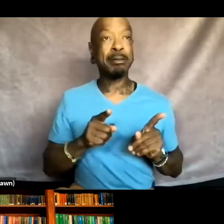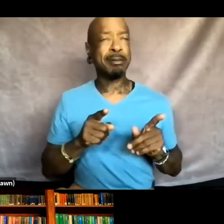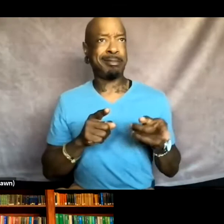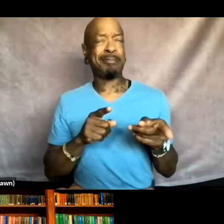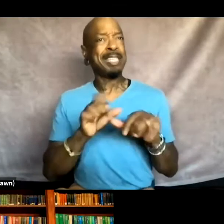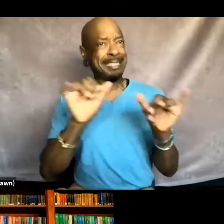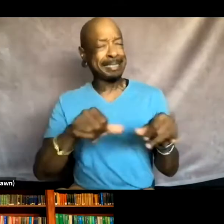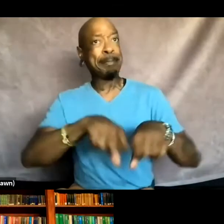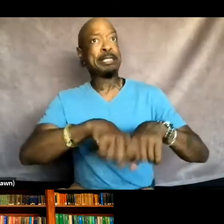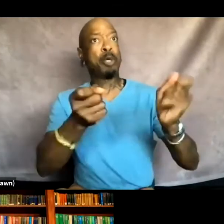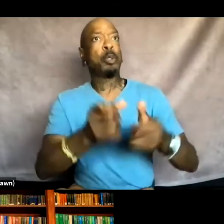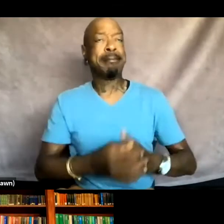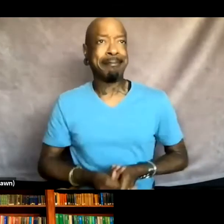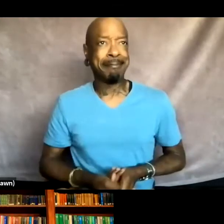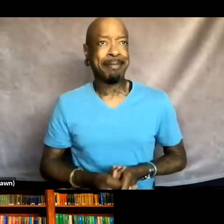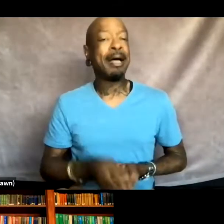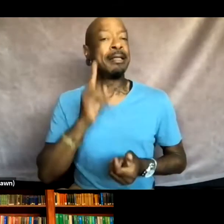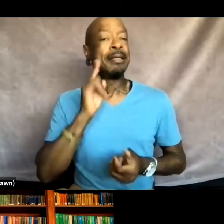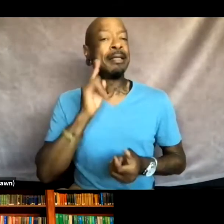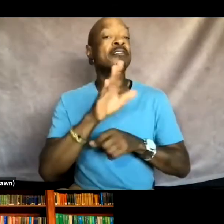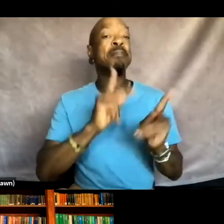Keah Brown: enough people don't realize it.